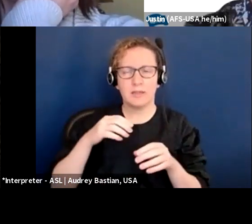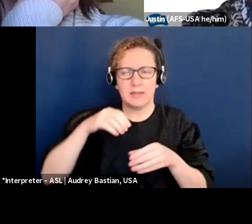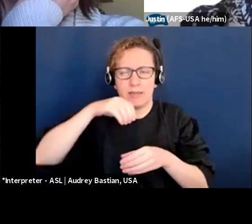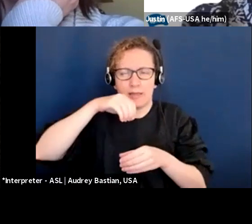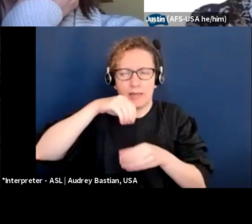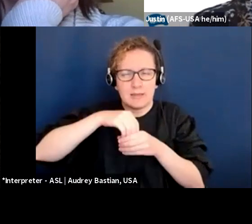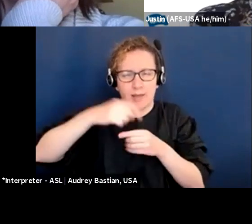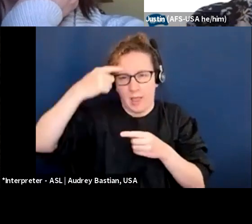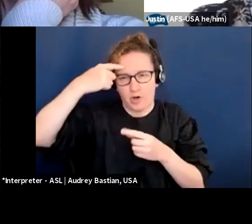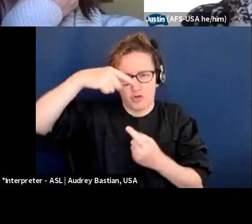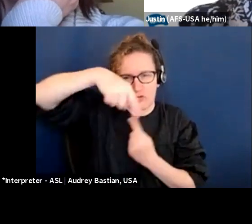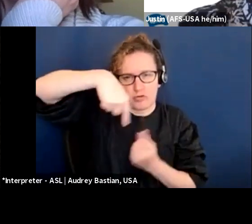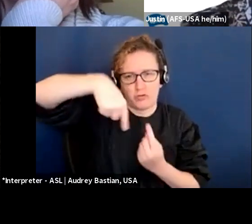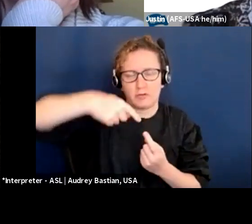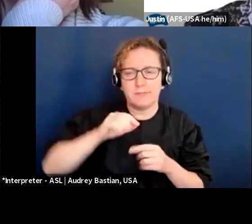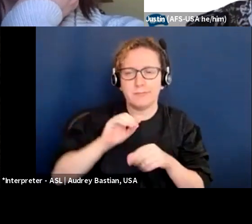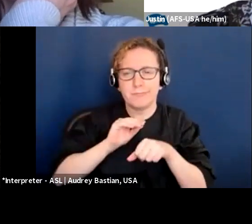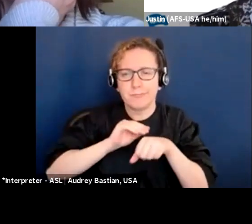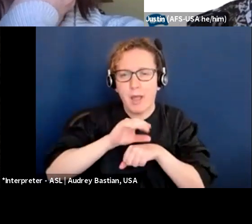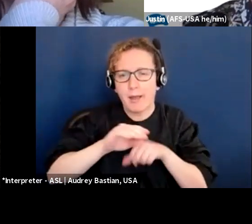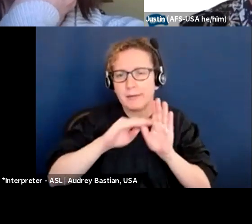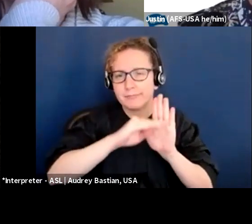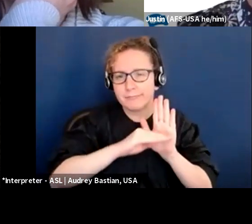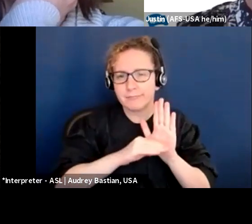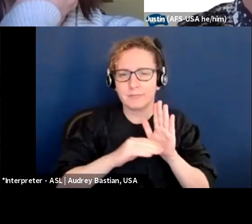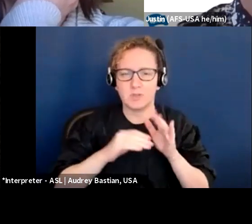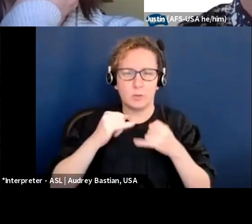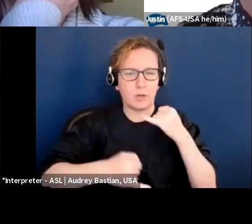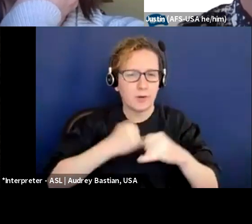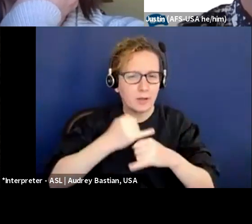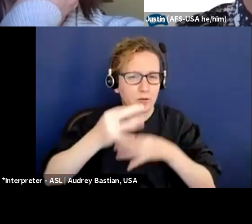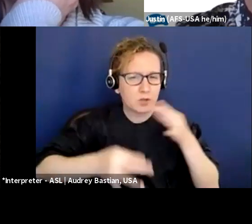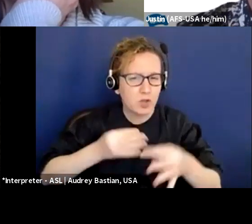exchange for those with disabilities. We have a group of panelists from pretty well known